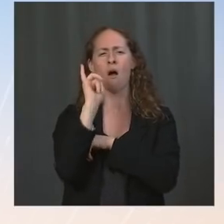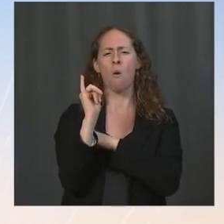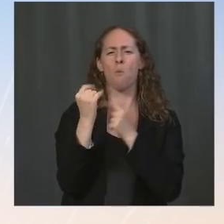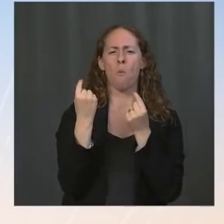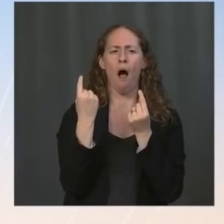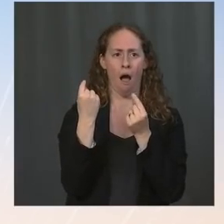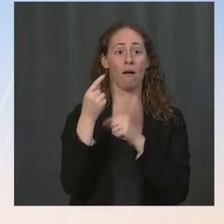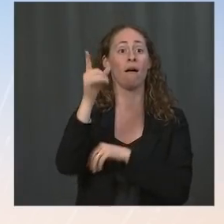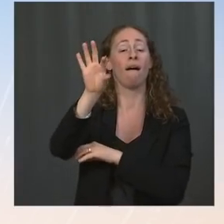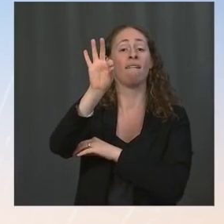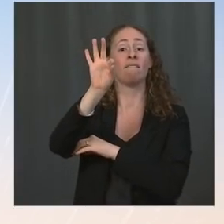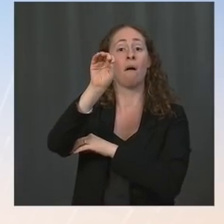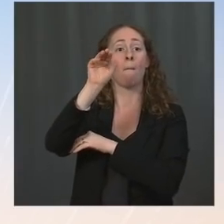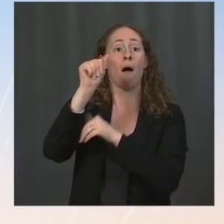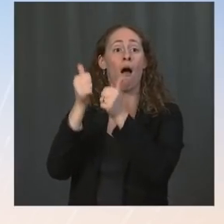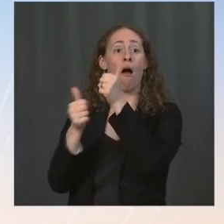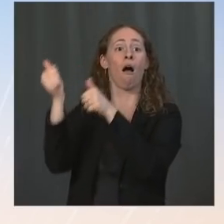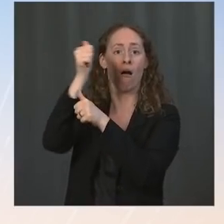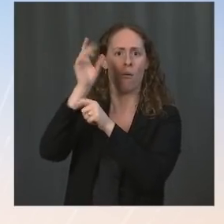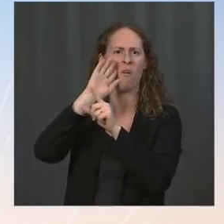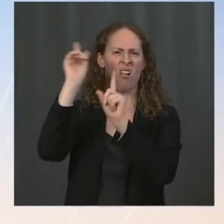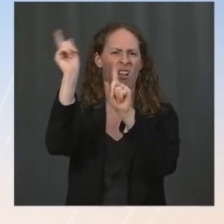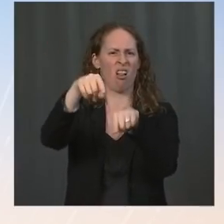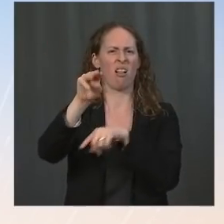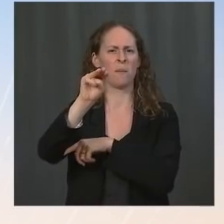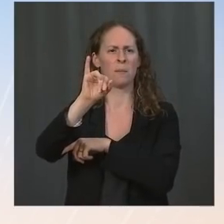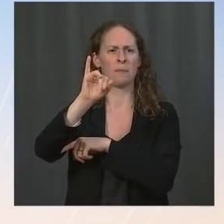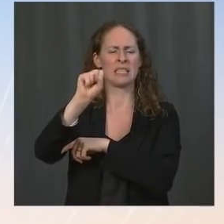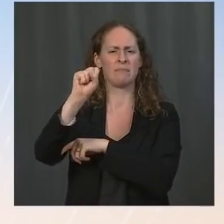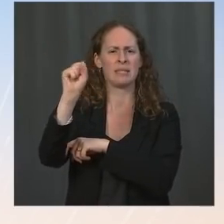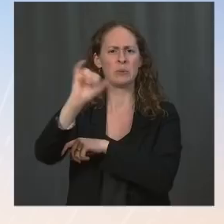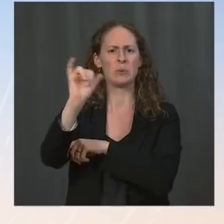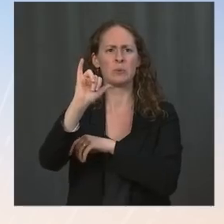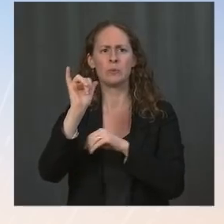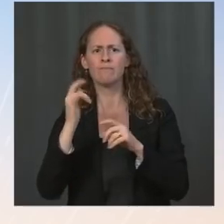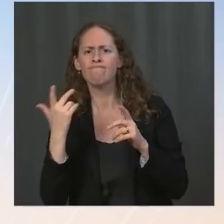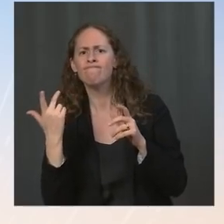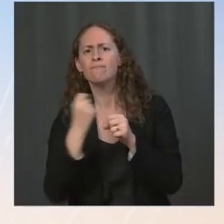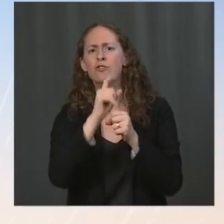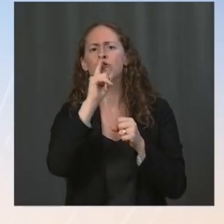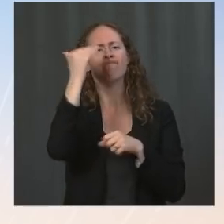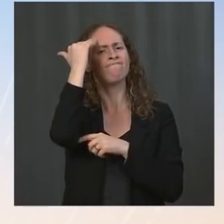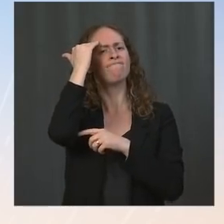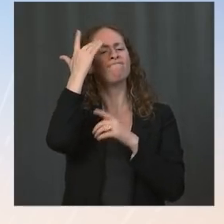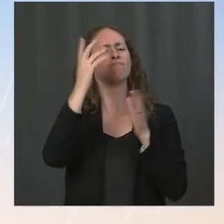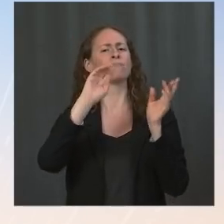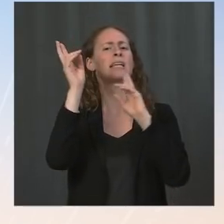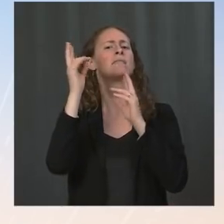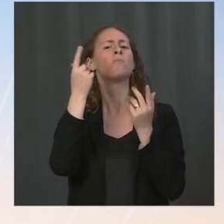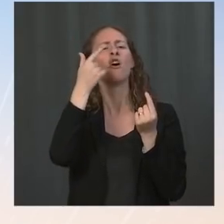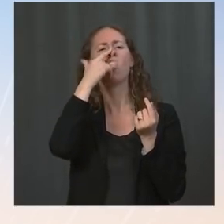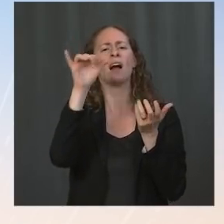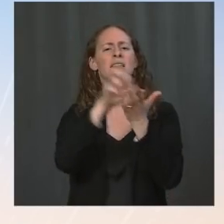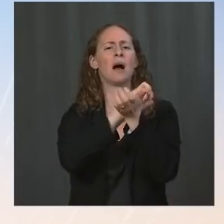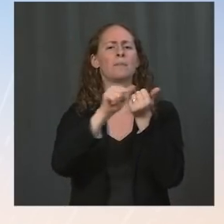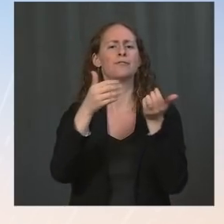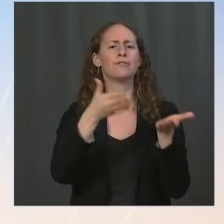she will meet with the governor and tour the damage. The last update I wanted to provide to all of you is that, as part of our all-across-government